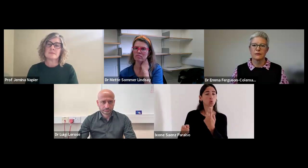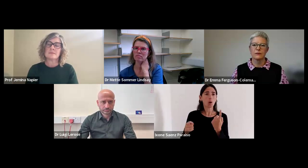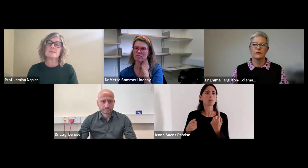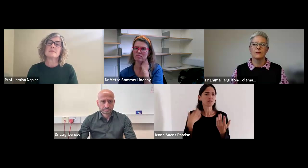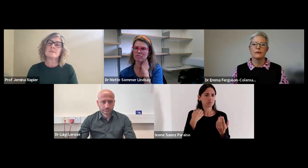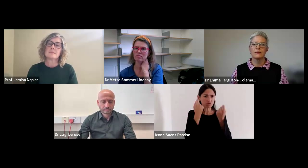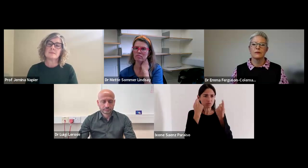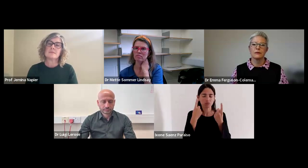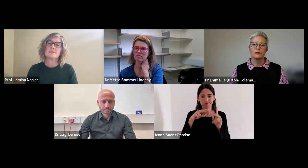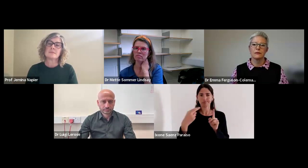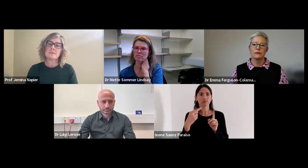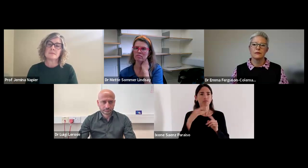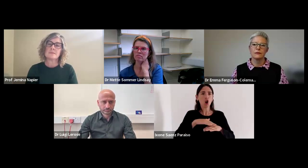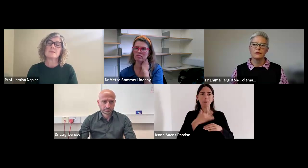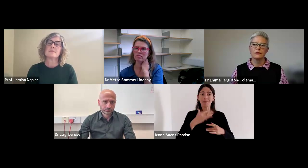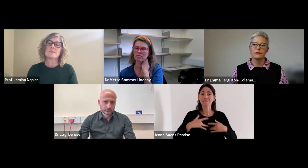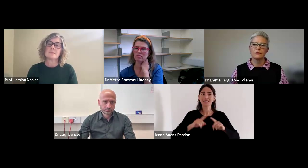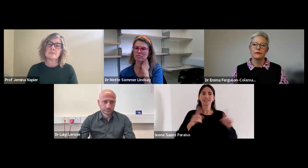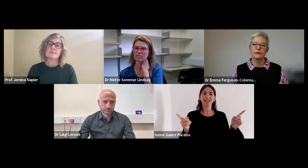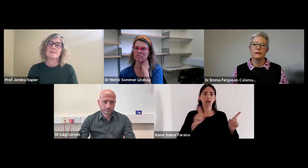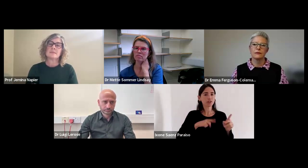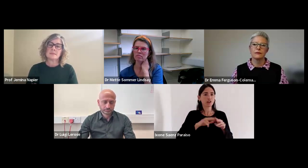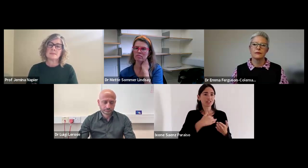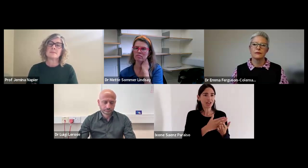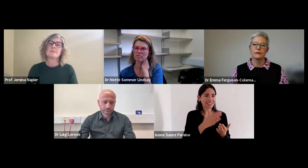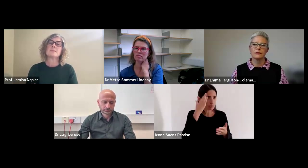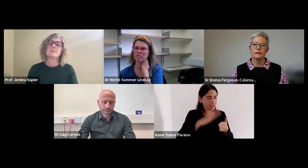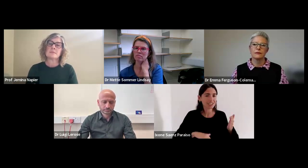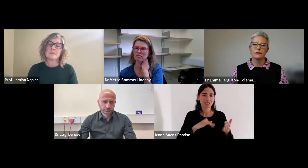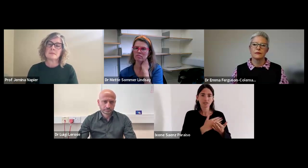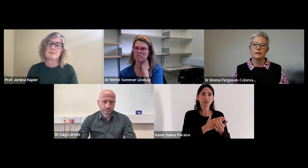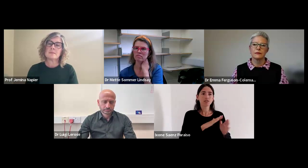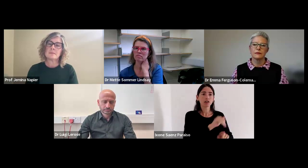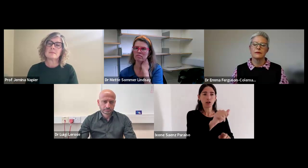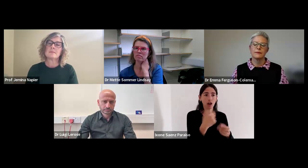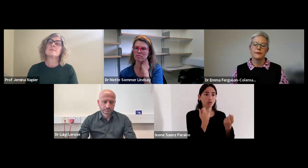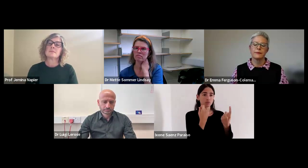the fact that they are reflecting me accurately. But a person of color feels different because of